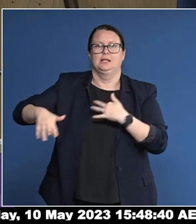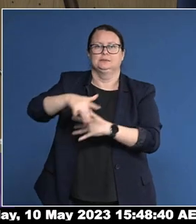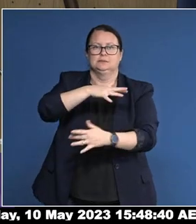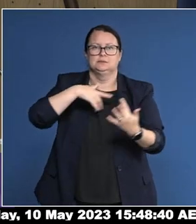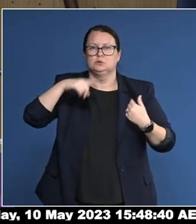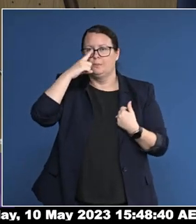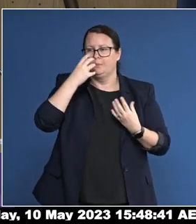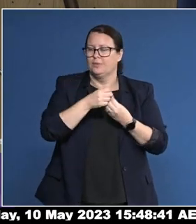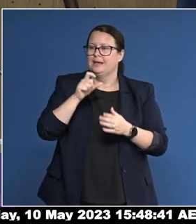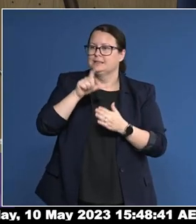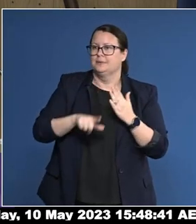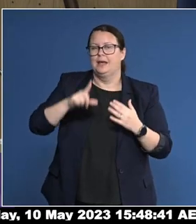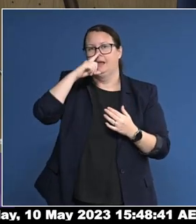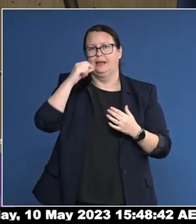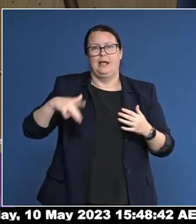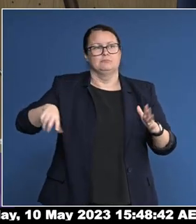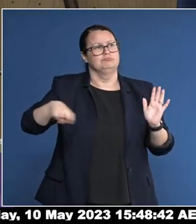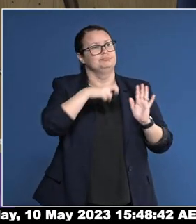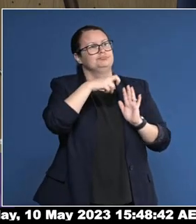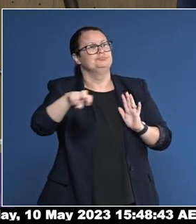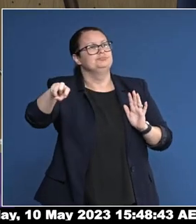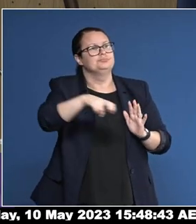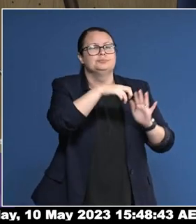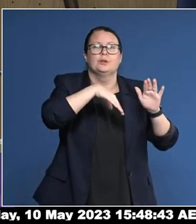live free from violence, abuse, neglect and exploitation.